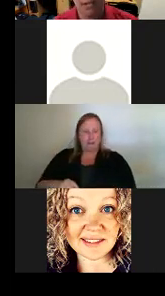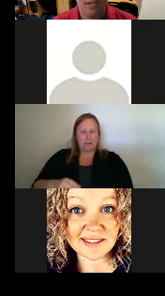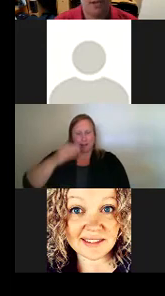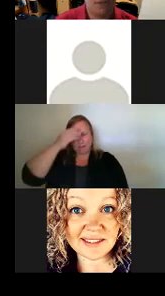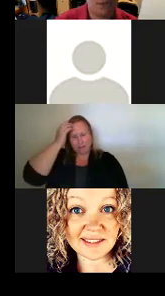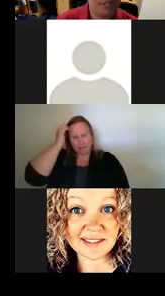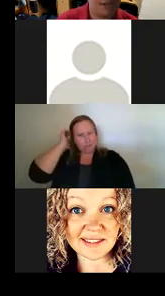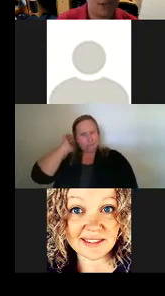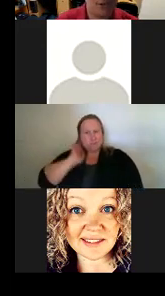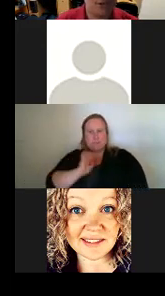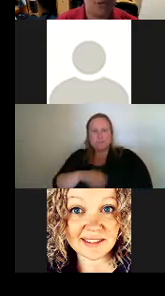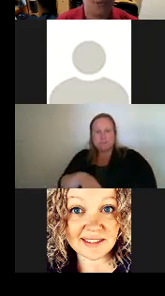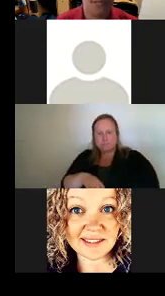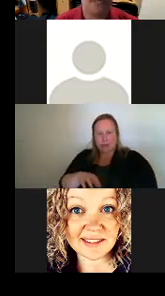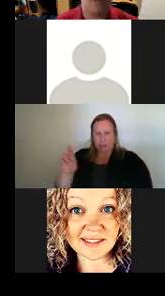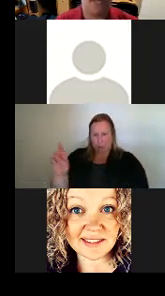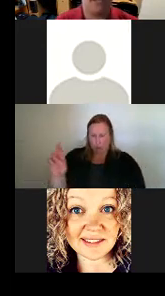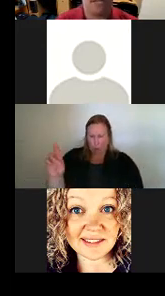ALTHOUGH IT'S NOT COLOR CODED THE SAME WAY, THE TACTILE